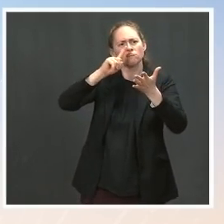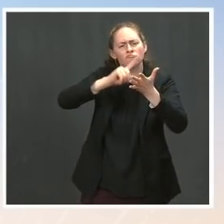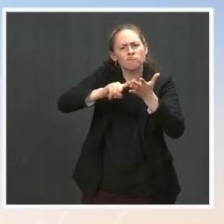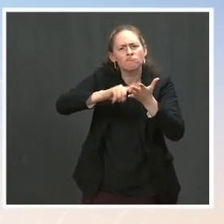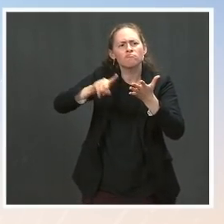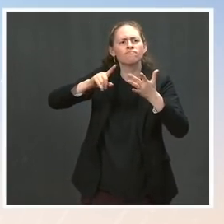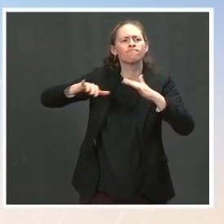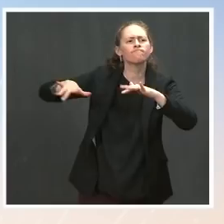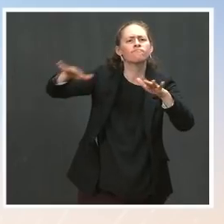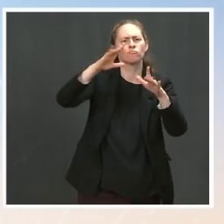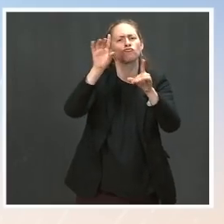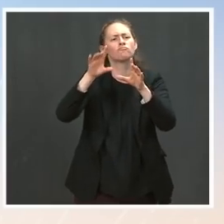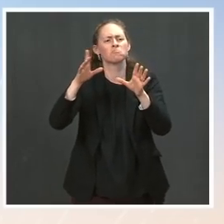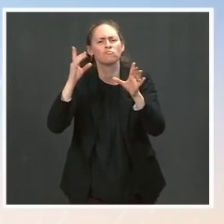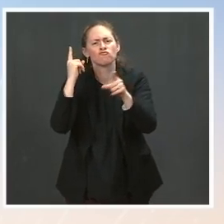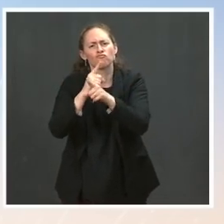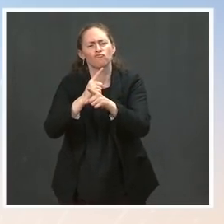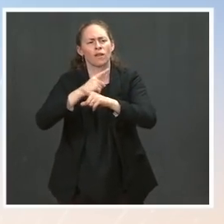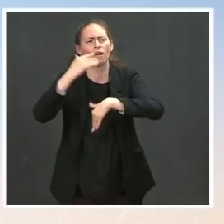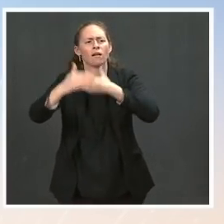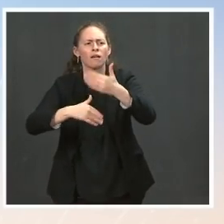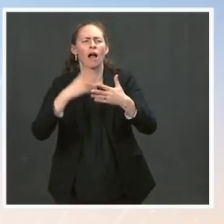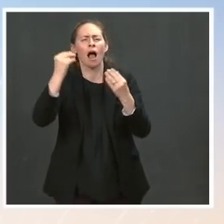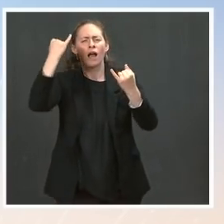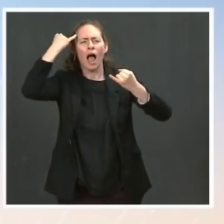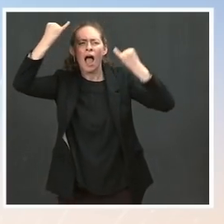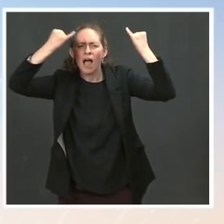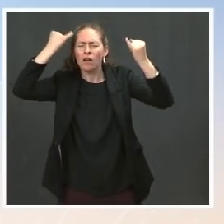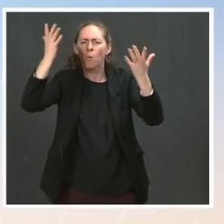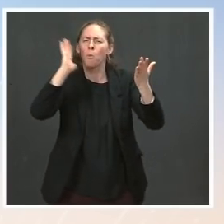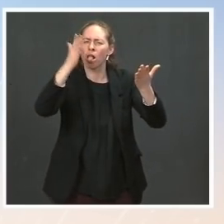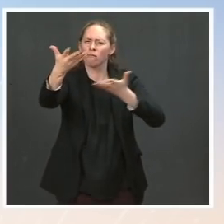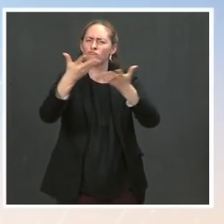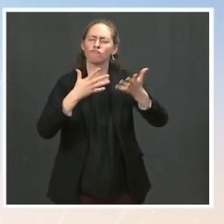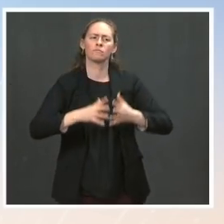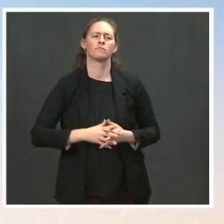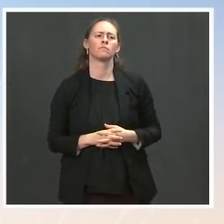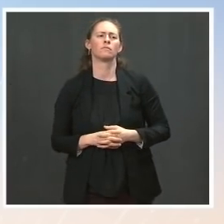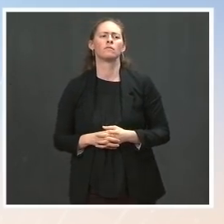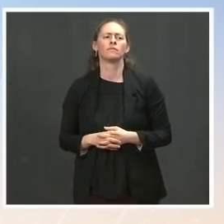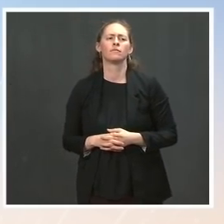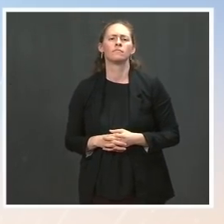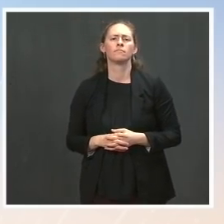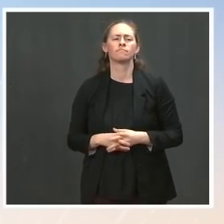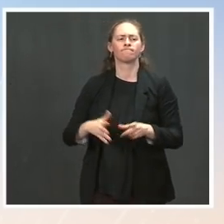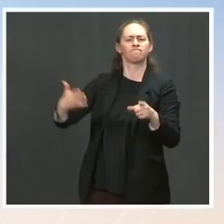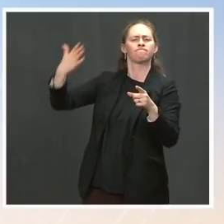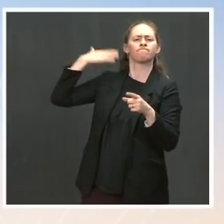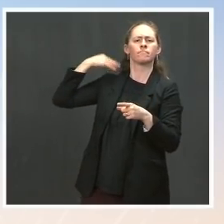Go ahead, Josh. The Press: If I could ask for an update. On March 18th, you said that there was a stockpile of 7 million AstraZeneca doses,